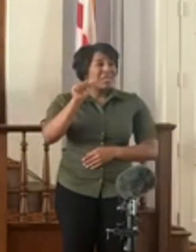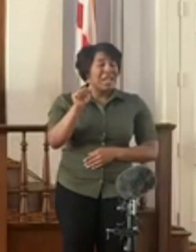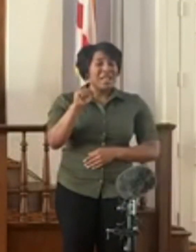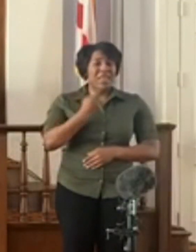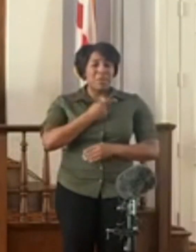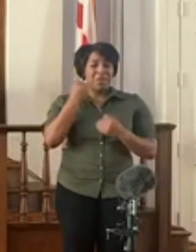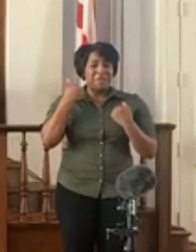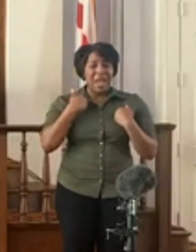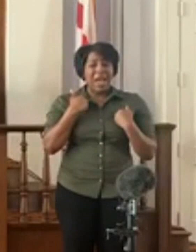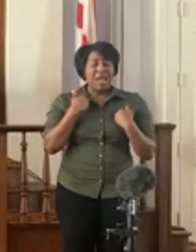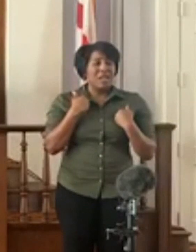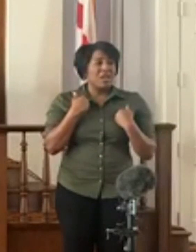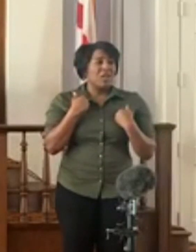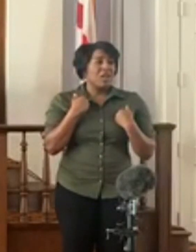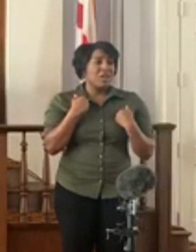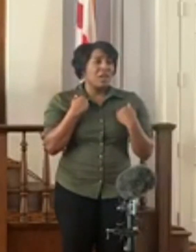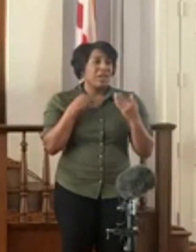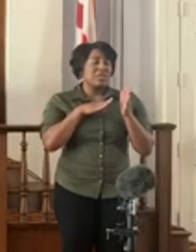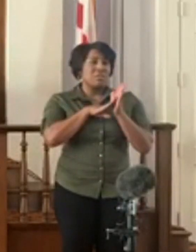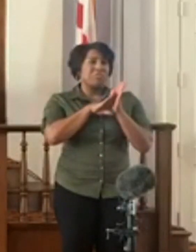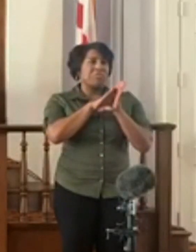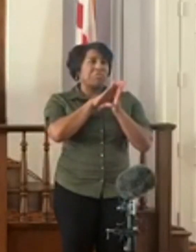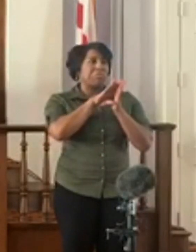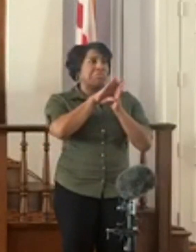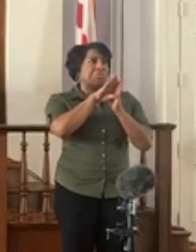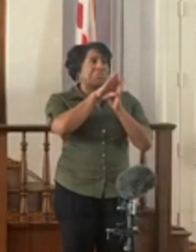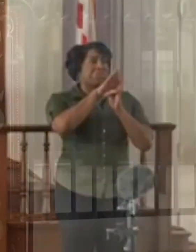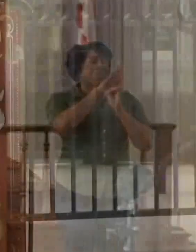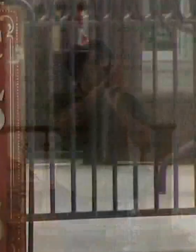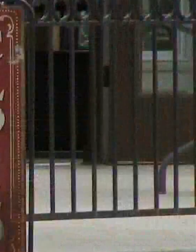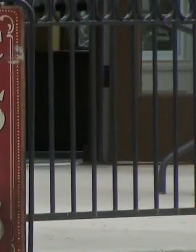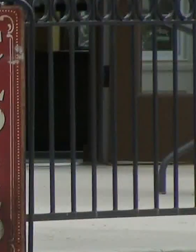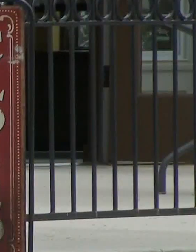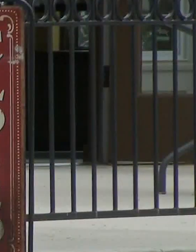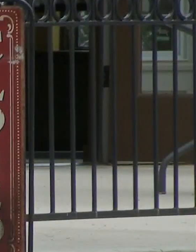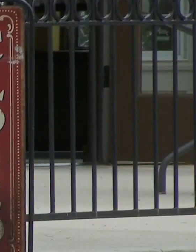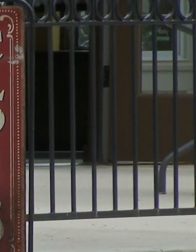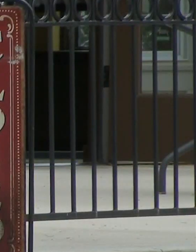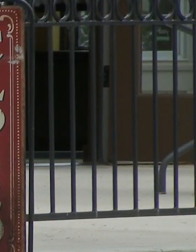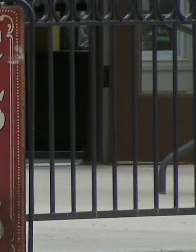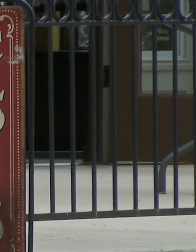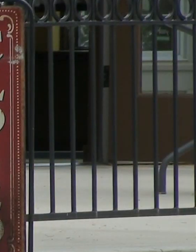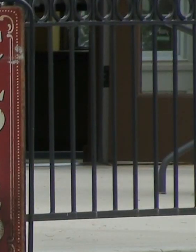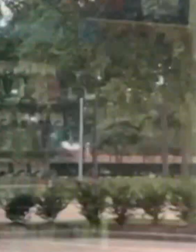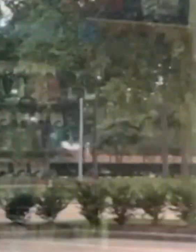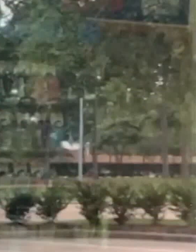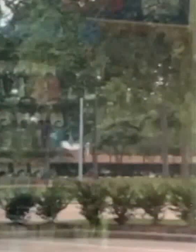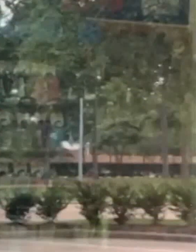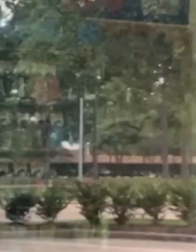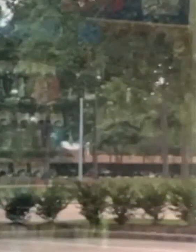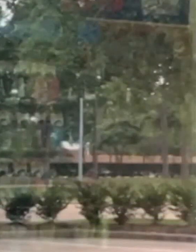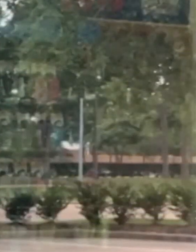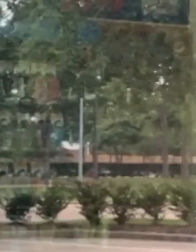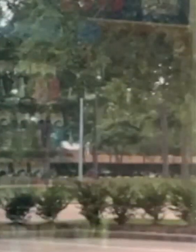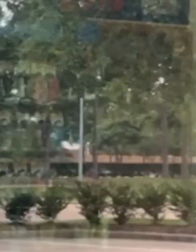Ivey: "The numbers and the data Ivey: "The numbers and the data over Ivey: "The numbers and the data over the Ivey: "The numbers and the data over the past Ivey: "The numbers and the data over the past few Ivey: "The numbers and the data over the past few weeks data over the past few weeks data over the past few weeks are data over the past few weeks are definitely data over the past few weeks are definitely trending data over the past few weeks are definitely trending in data over the past few weeks are definitely trending in the are definitely trending in the are definitely trending in the wrong are definitely trending in the wrong direction."GOVERNOR are definitely trending in the wrong direction."GOVERNOR IVEY wrong direction."GOVERNOR IVEY